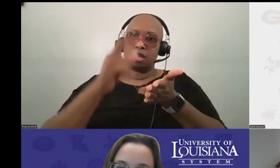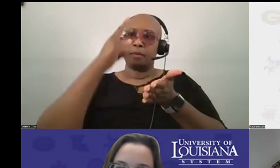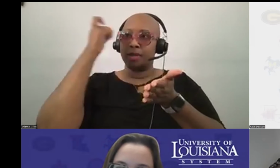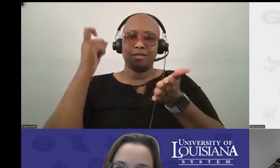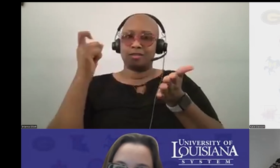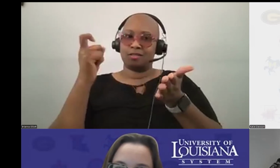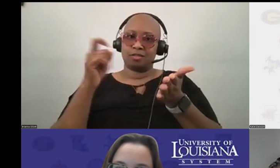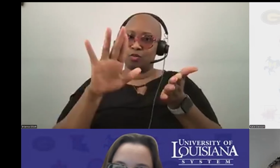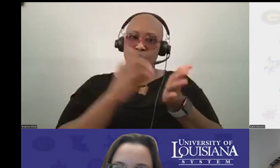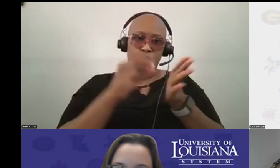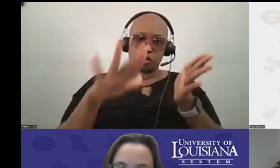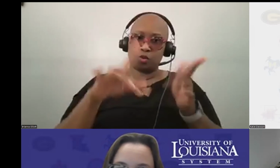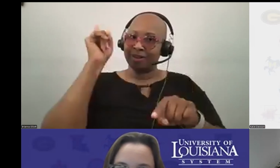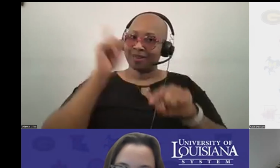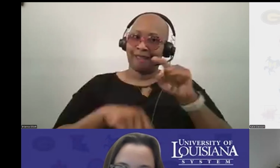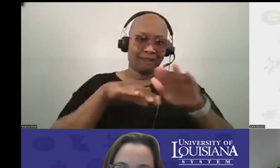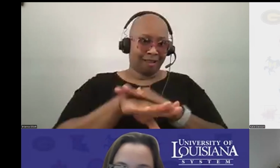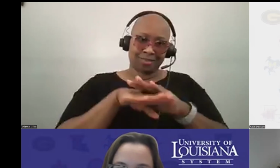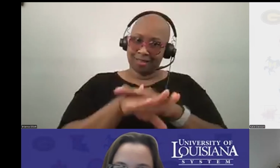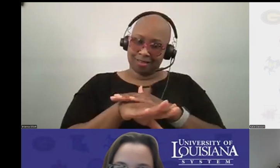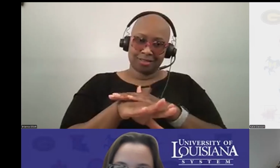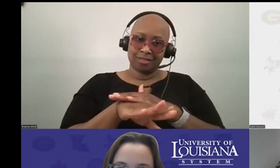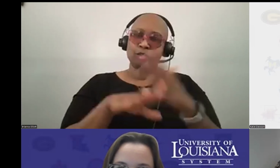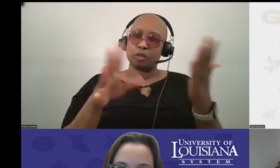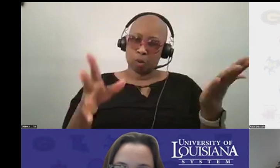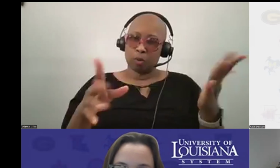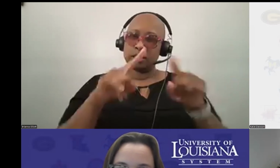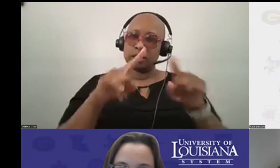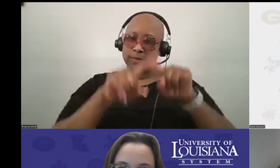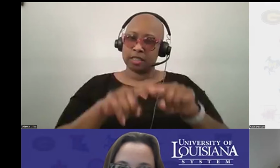that's really a matter of what program you're using and how that would translate over.